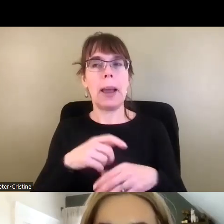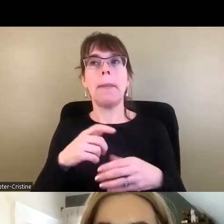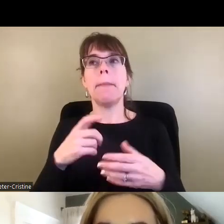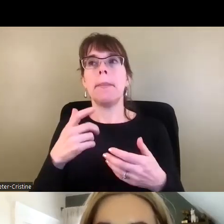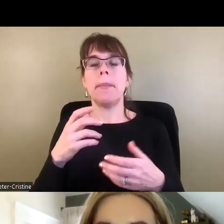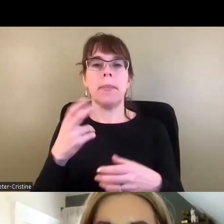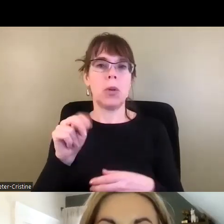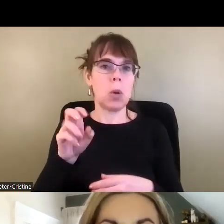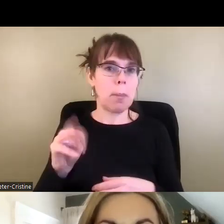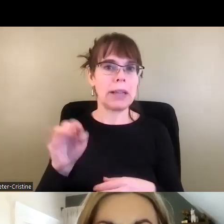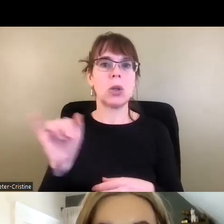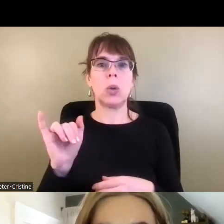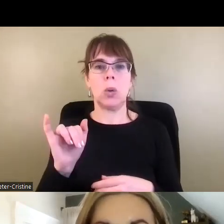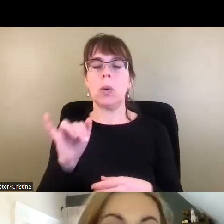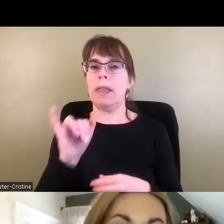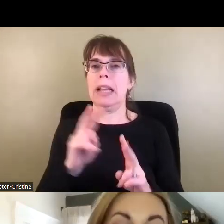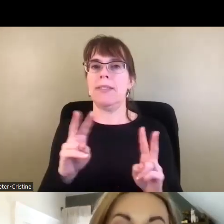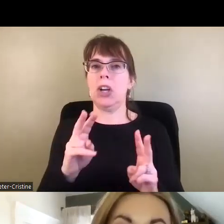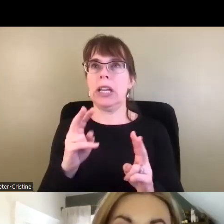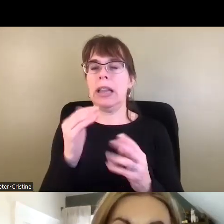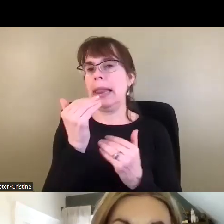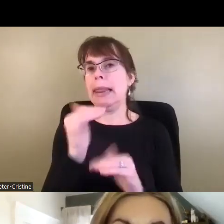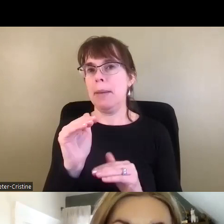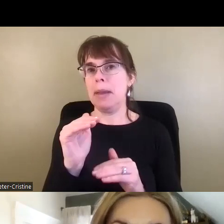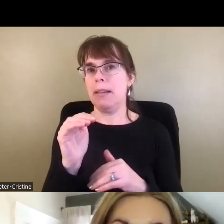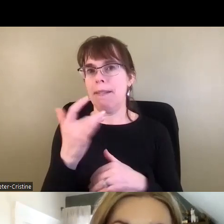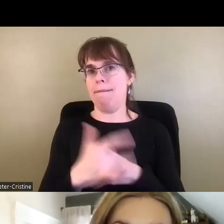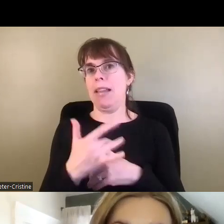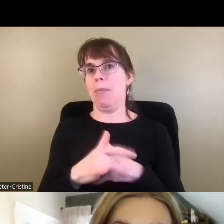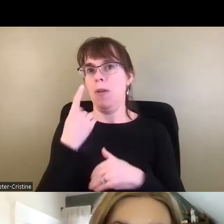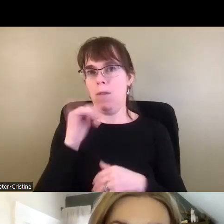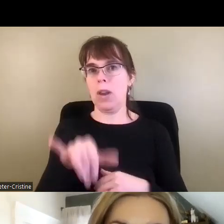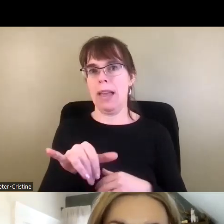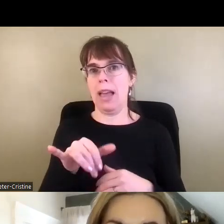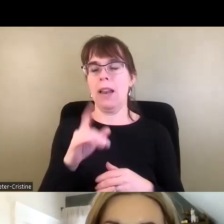This is a very limited. There's very limited available, availability of later abortion care.